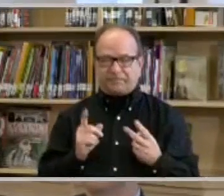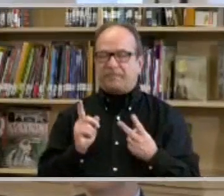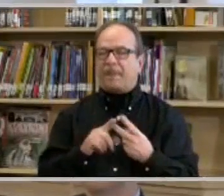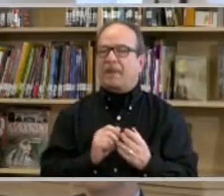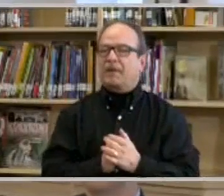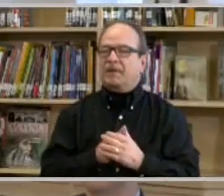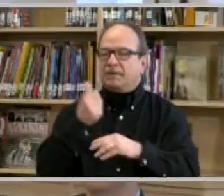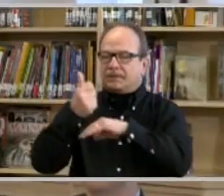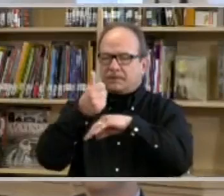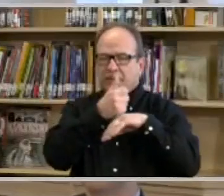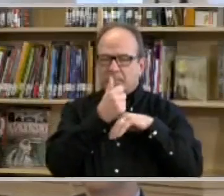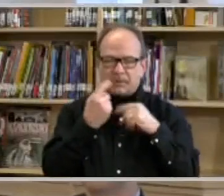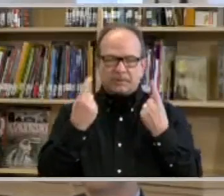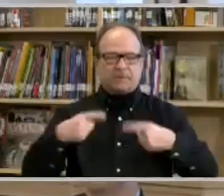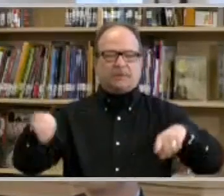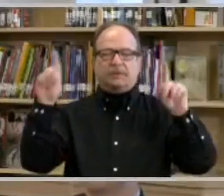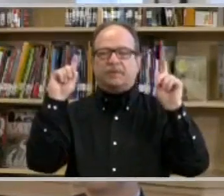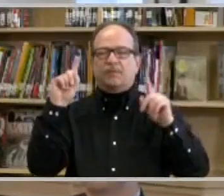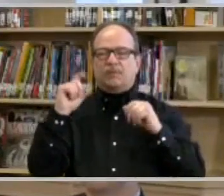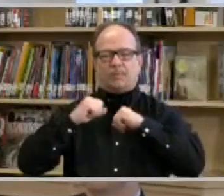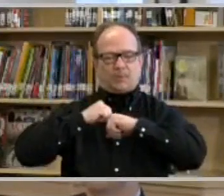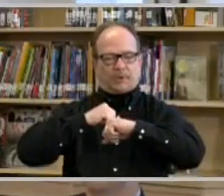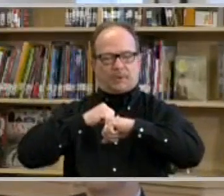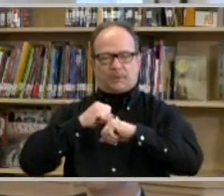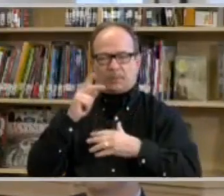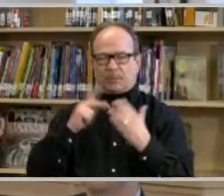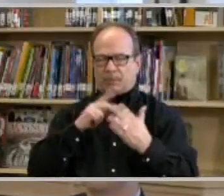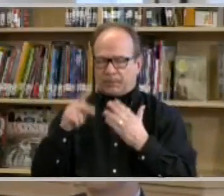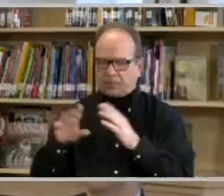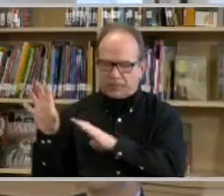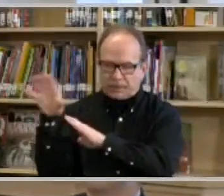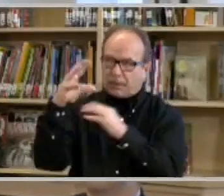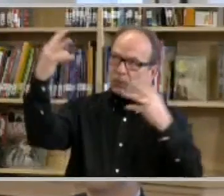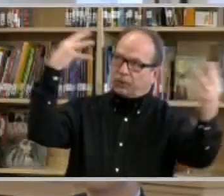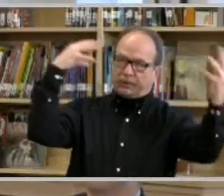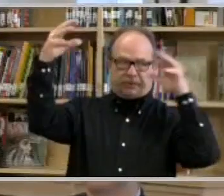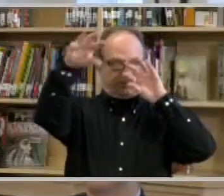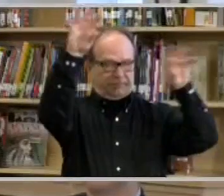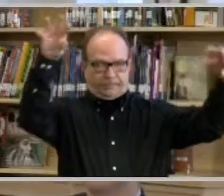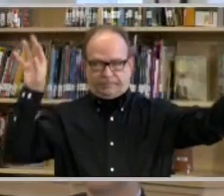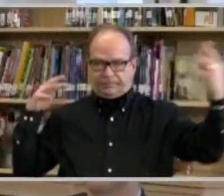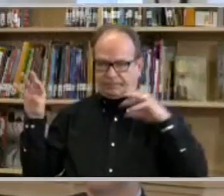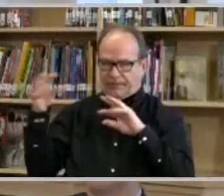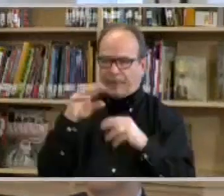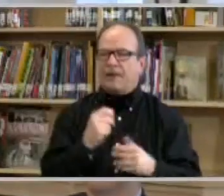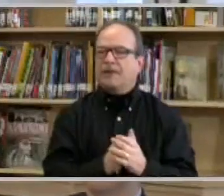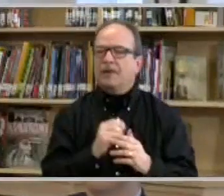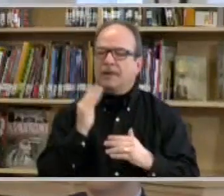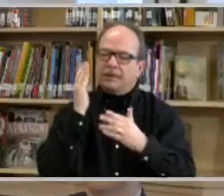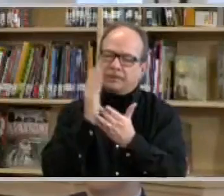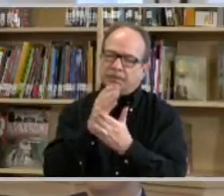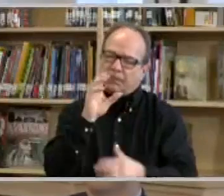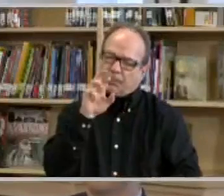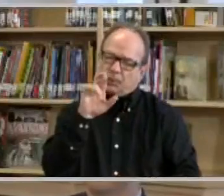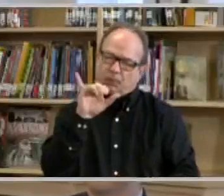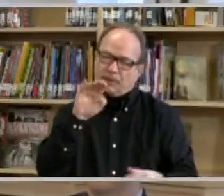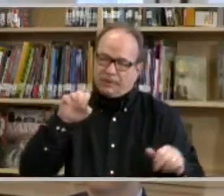BODY WORN CAMERAS AND WE ESTABLISHED A VERY SUCCESSFUL